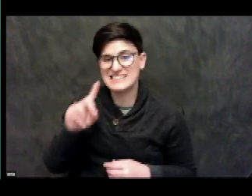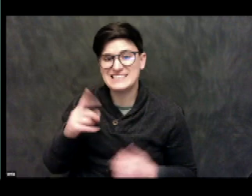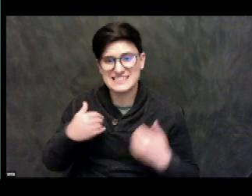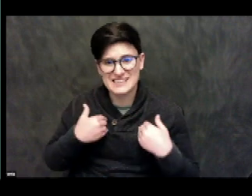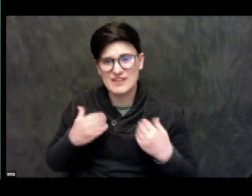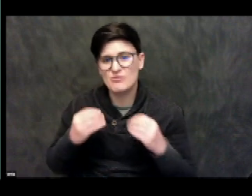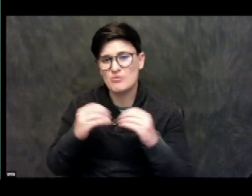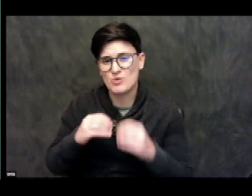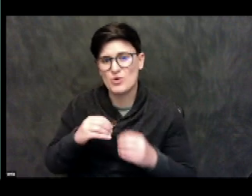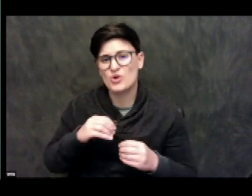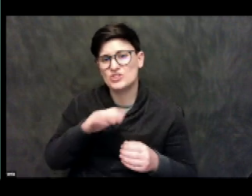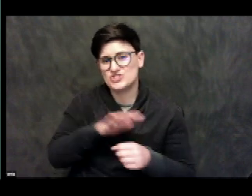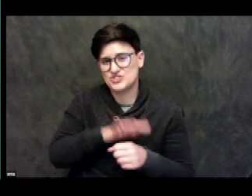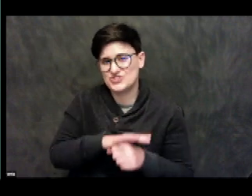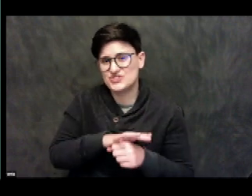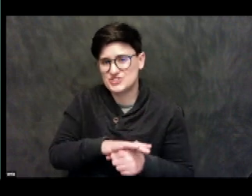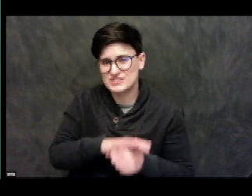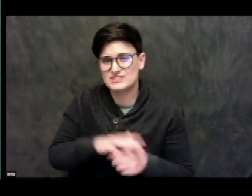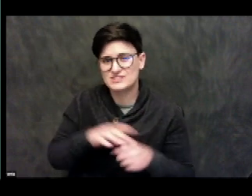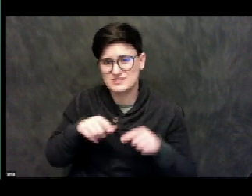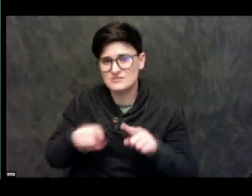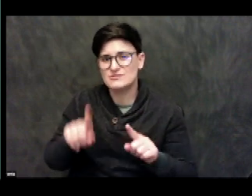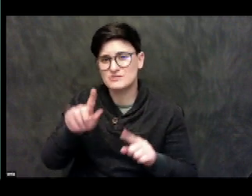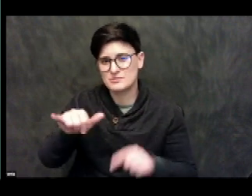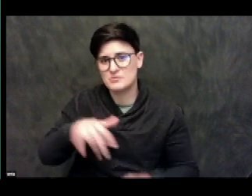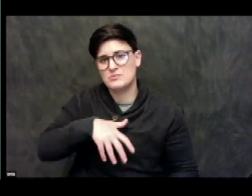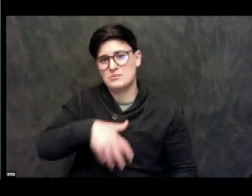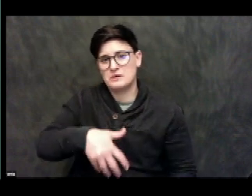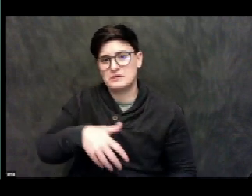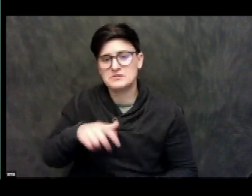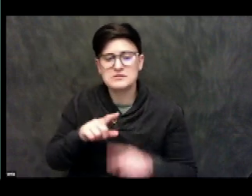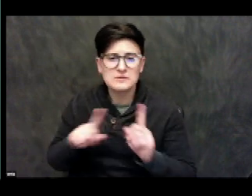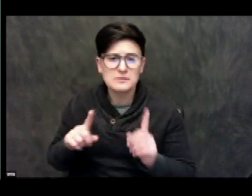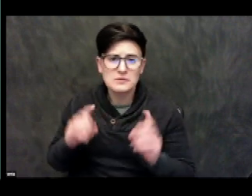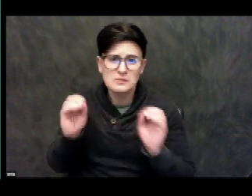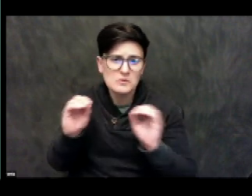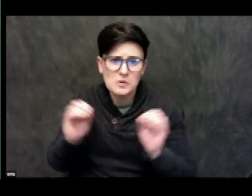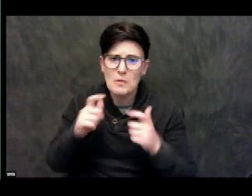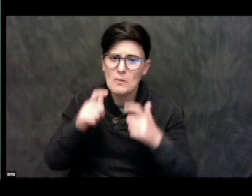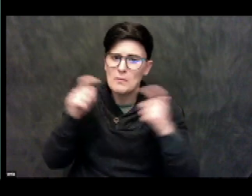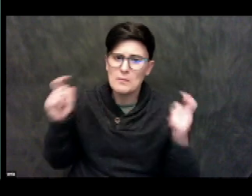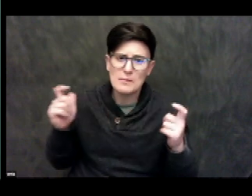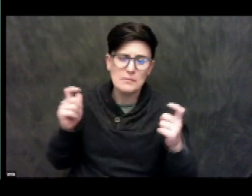but no real complications. There were they did think they saw something